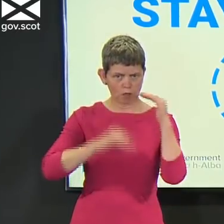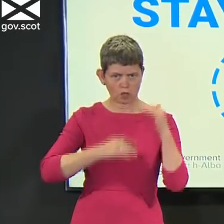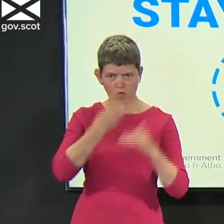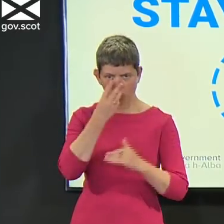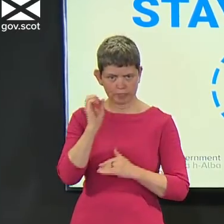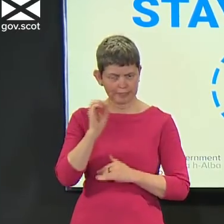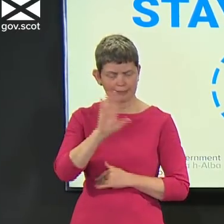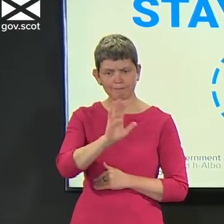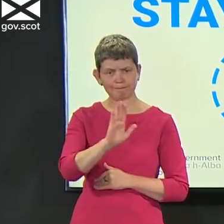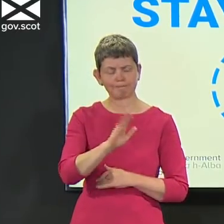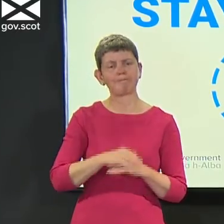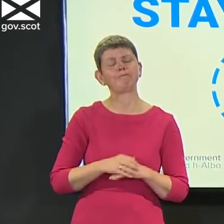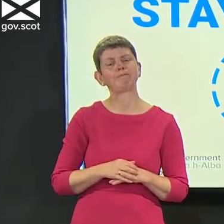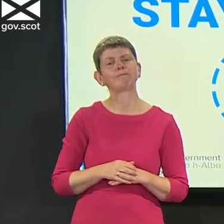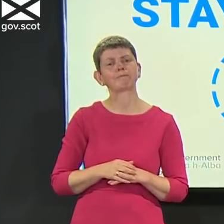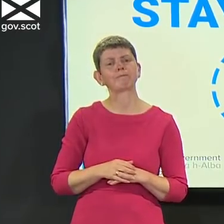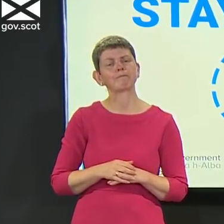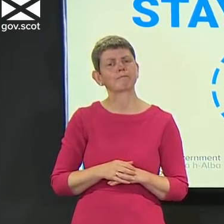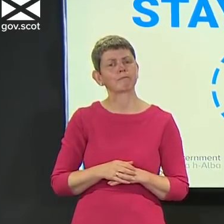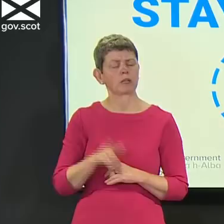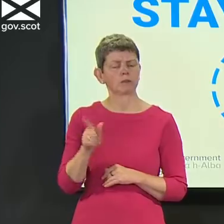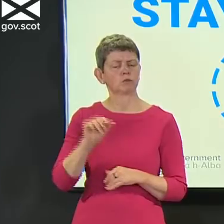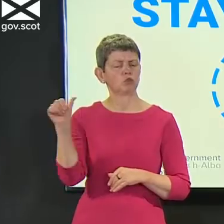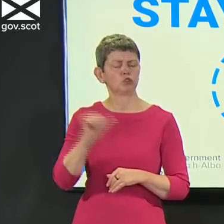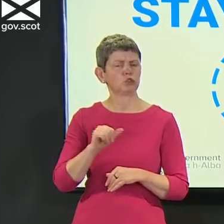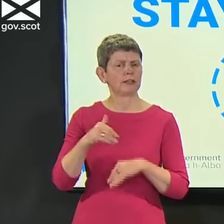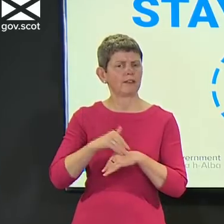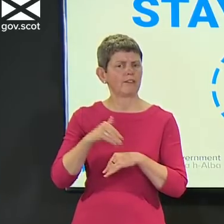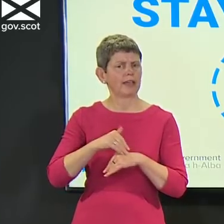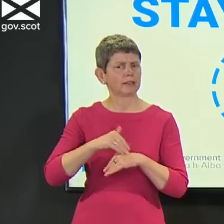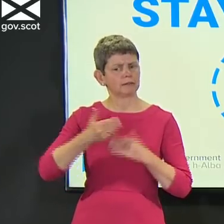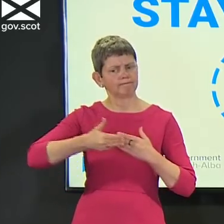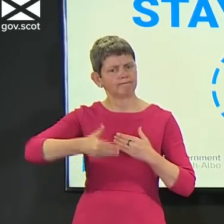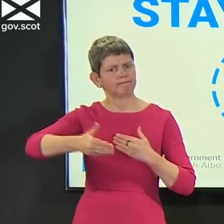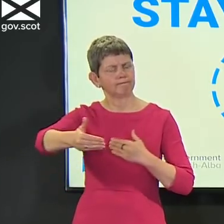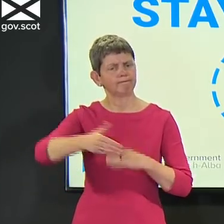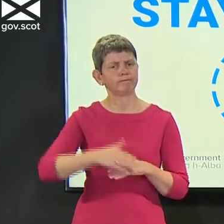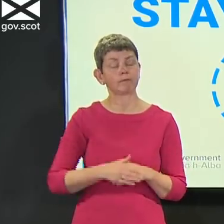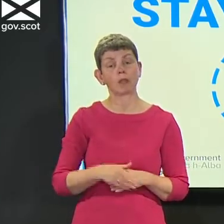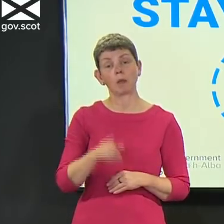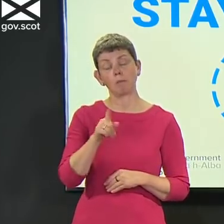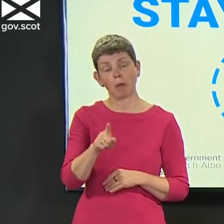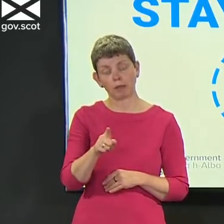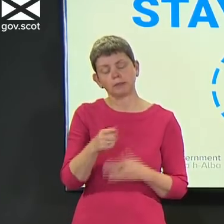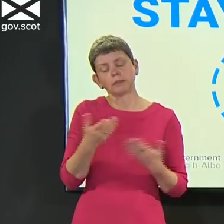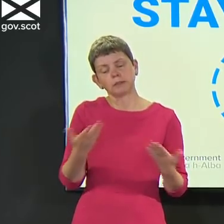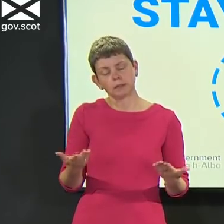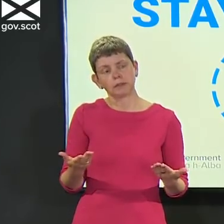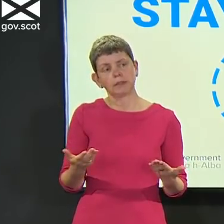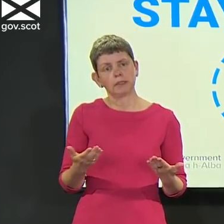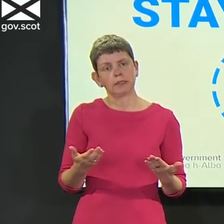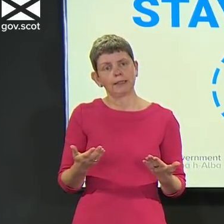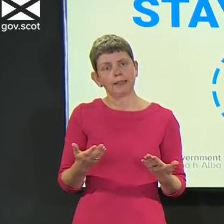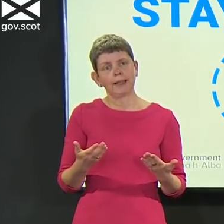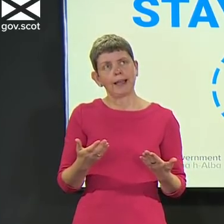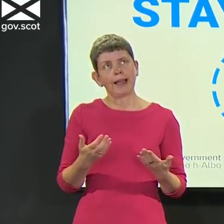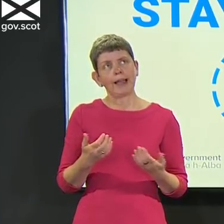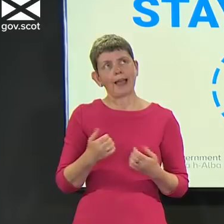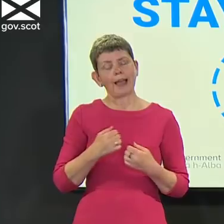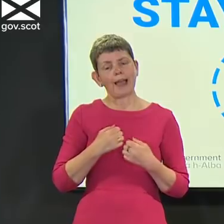you know i would repeat again something I've said often you know our sort of understanding of supply